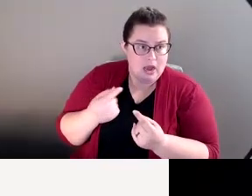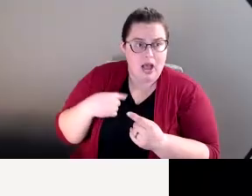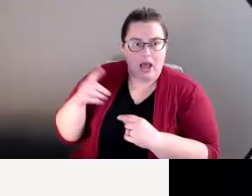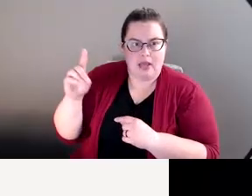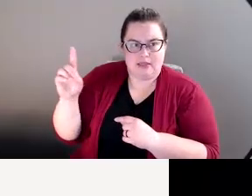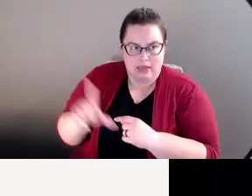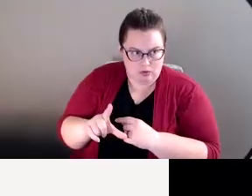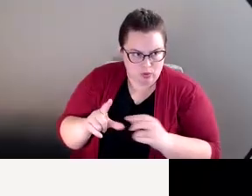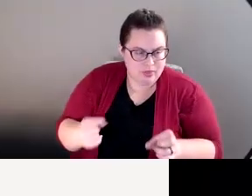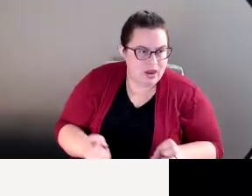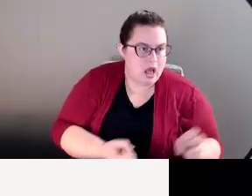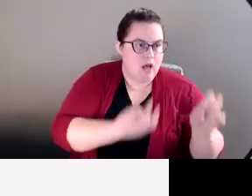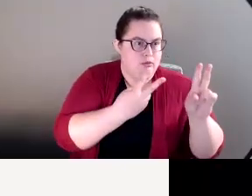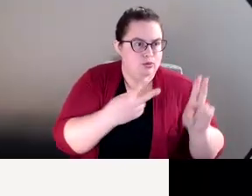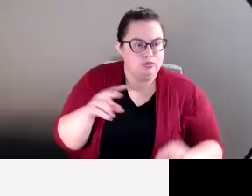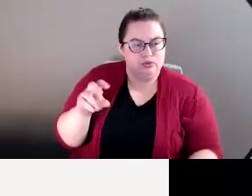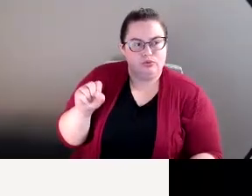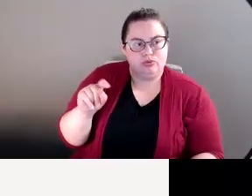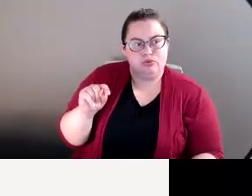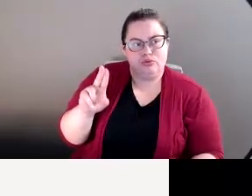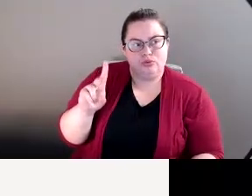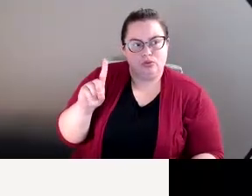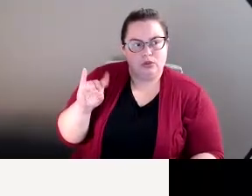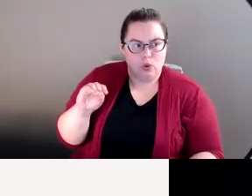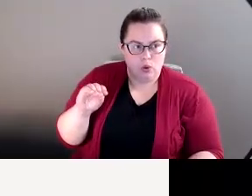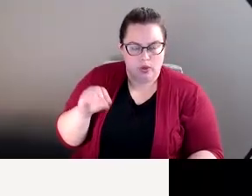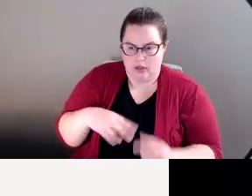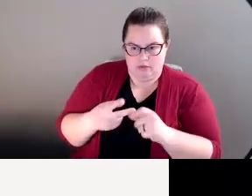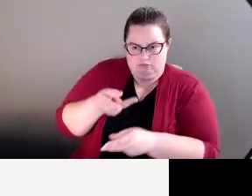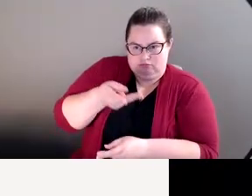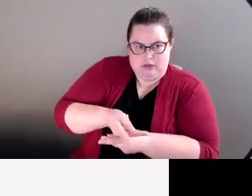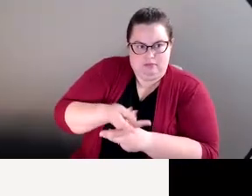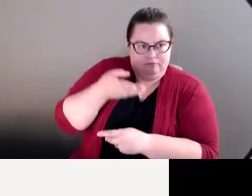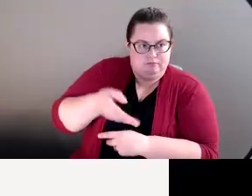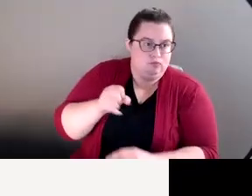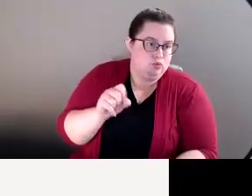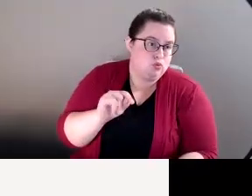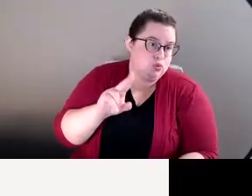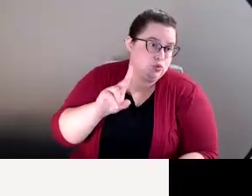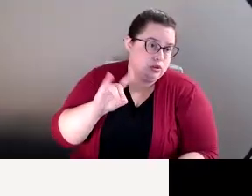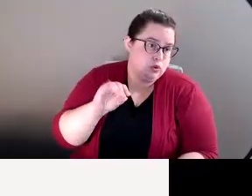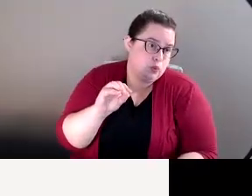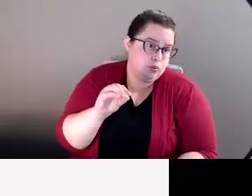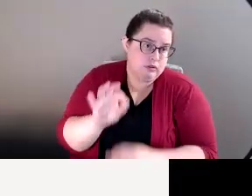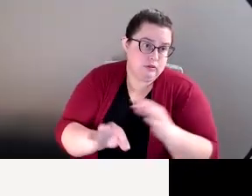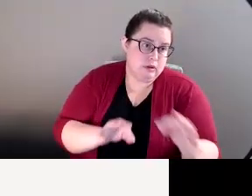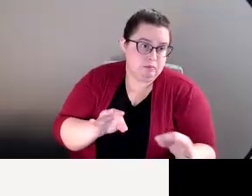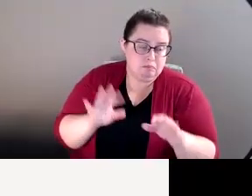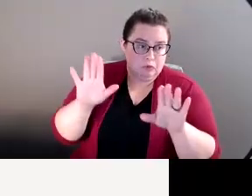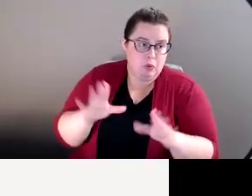and I have kept all of them in Studio, and that's a great place to keep them. No. That's great.